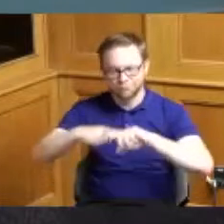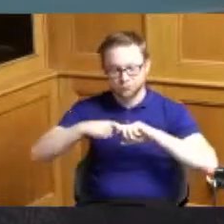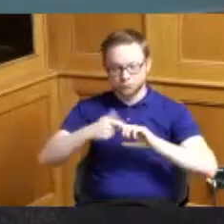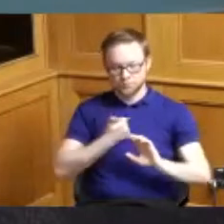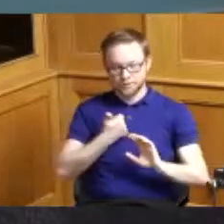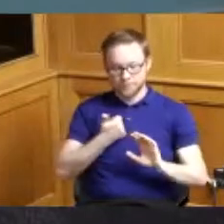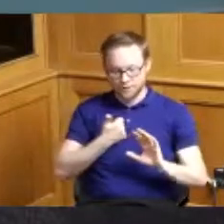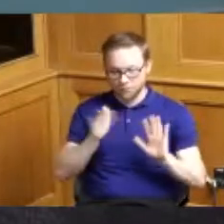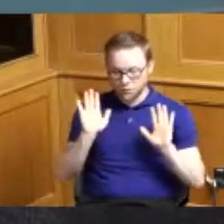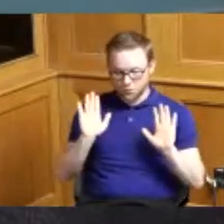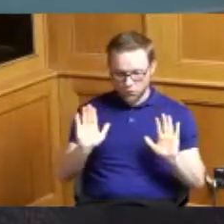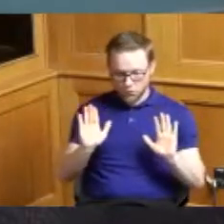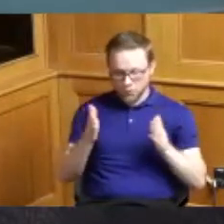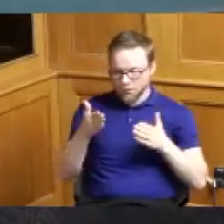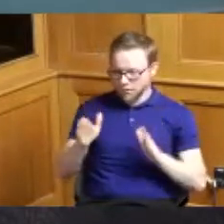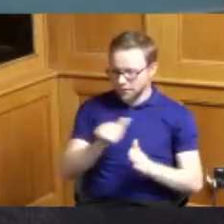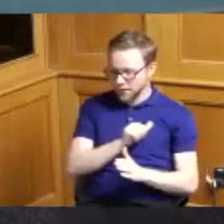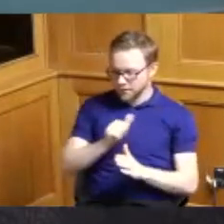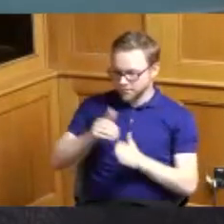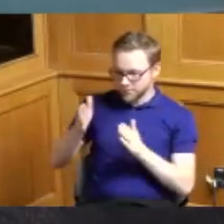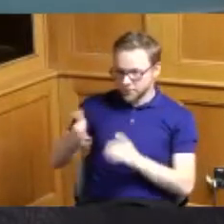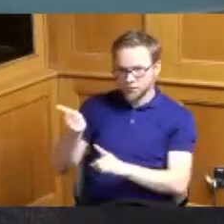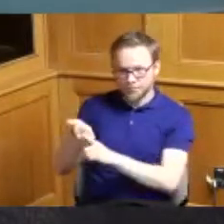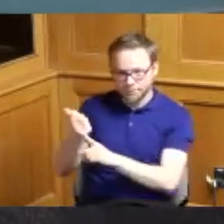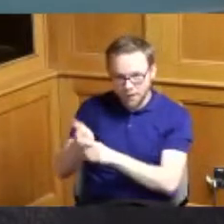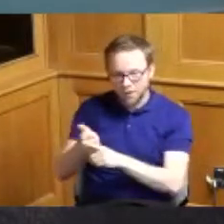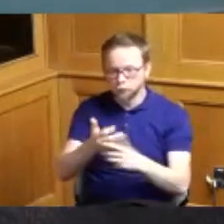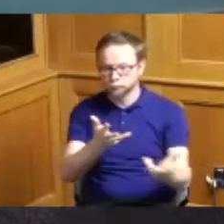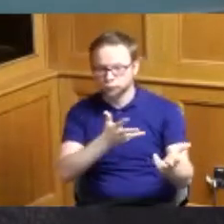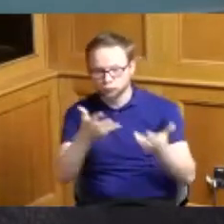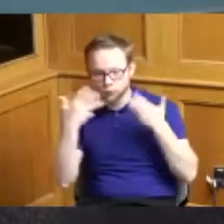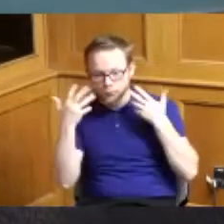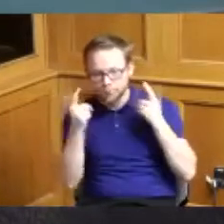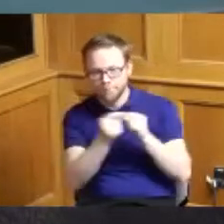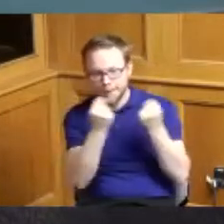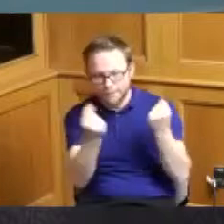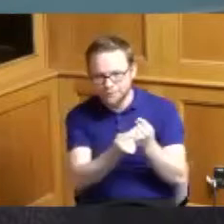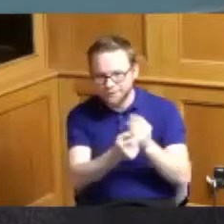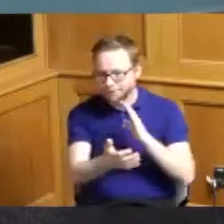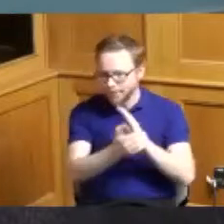and allow the administrator to get with the Bengals get those amendments get with Gableman